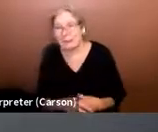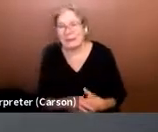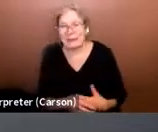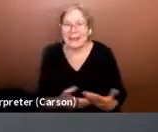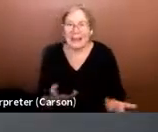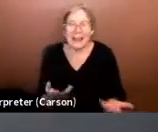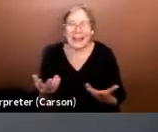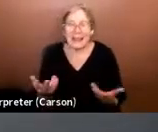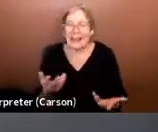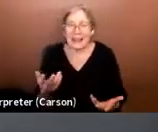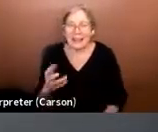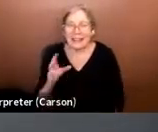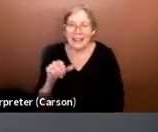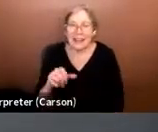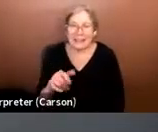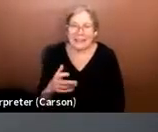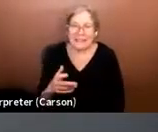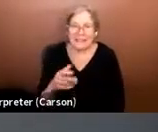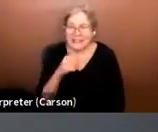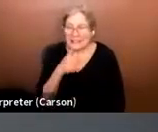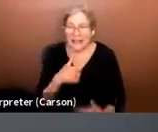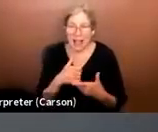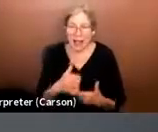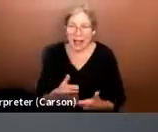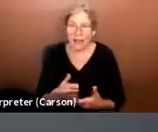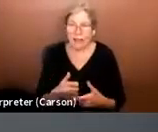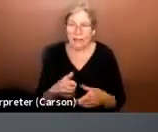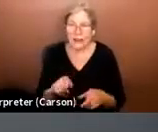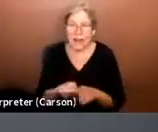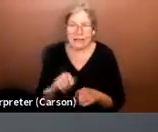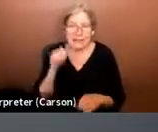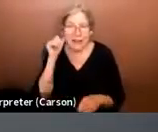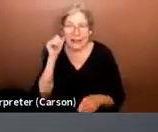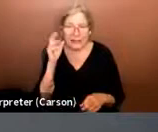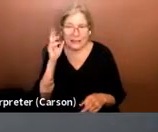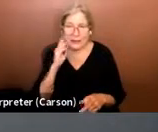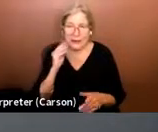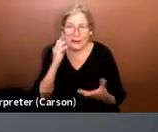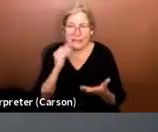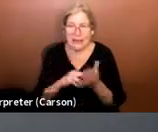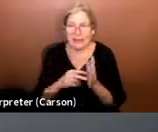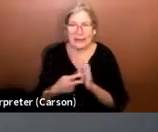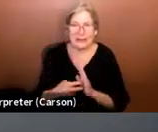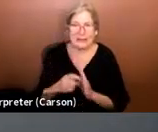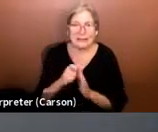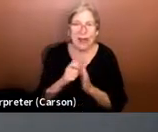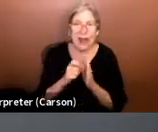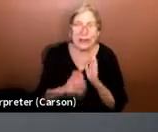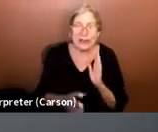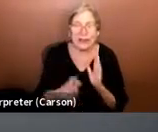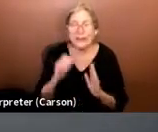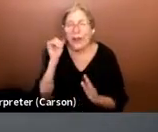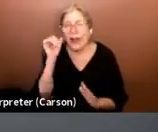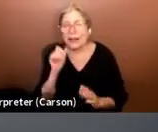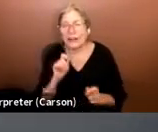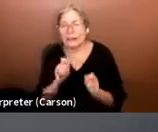That's not helpful as an audio experience and that means the author, the audio adapters have to fig